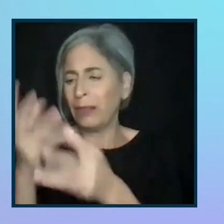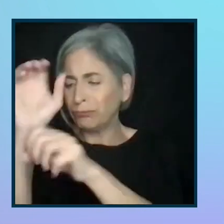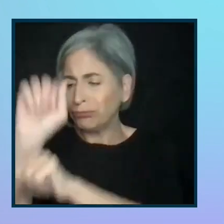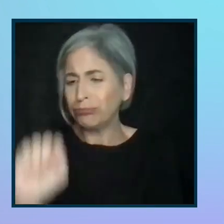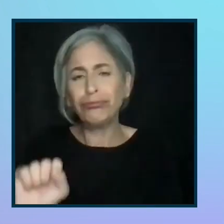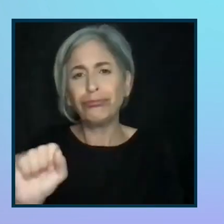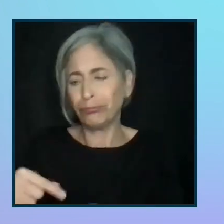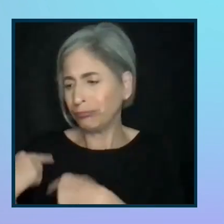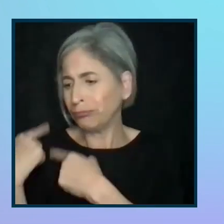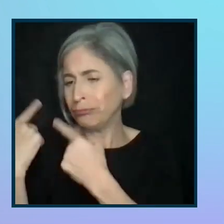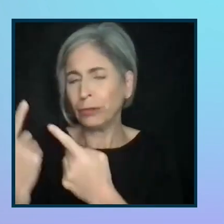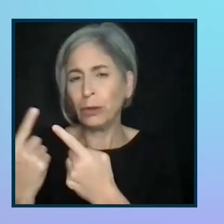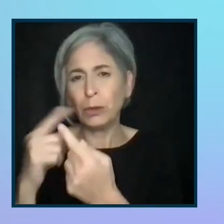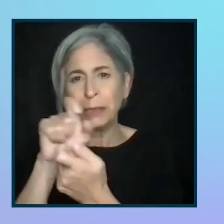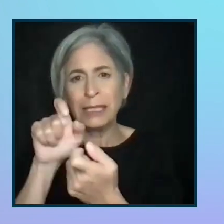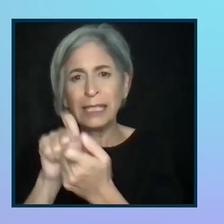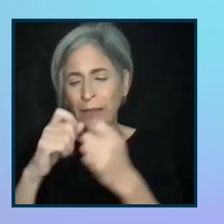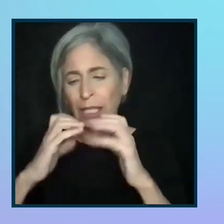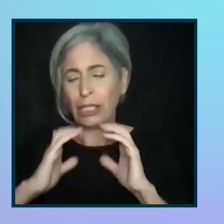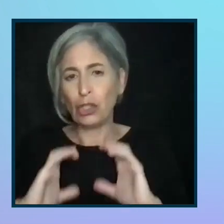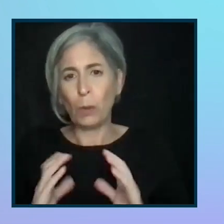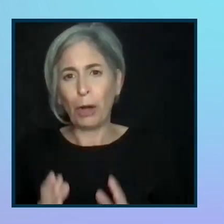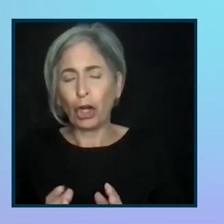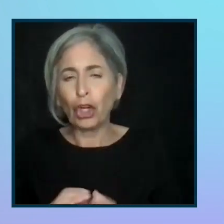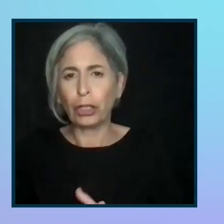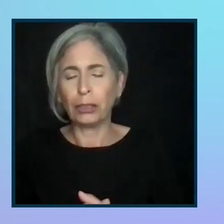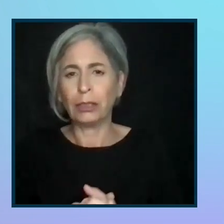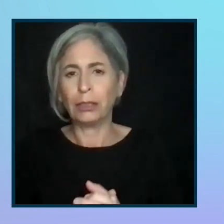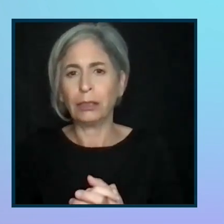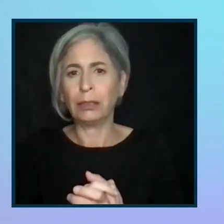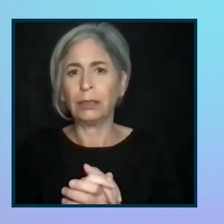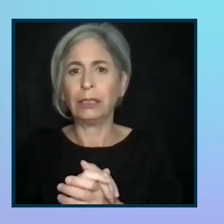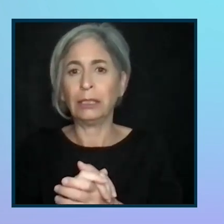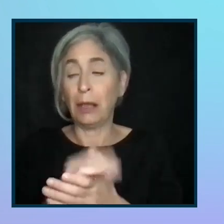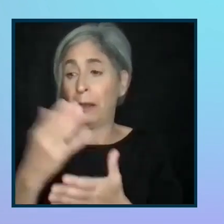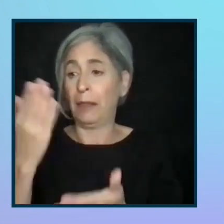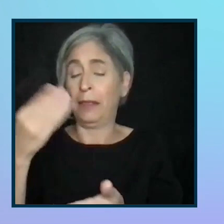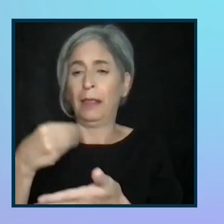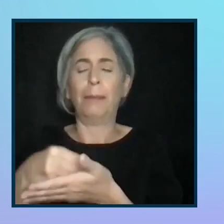with a certain kind of consumer, which is a buck stops your mindset, which is to say,